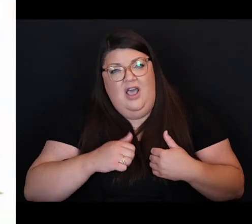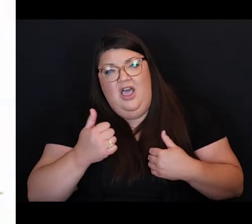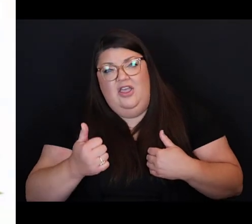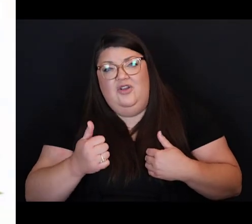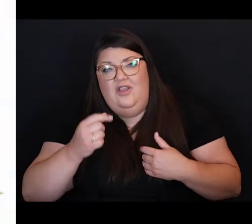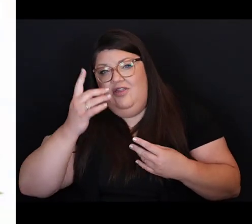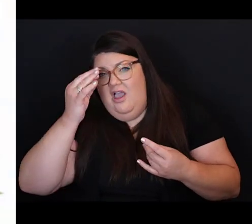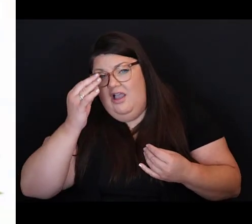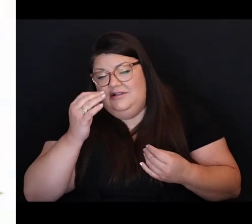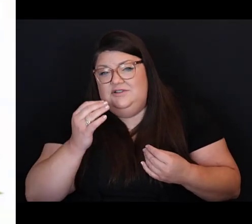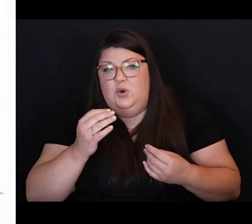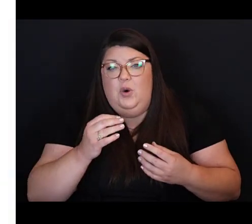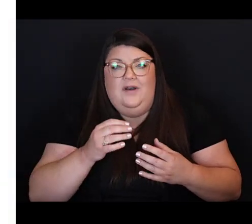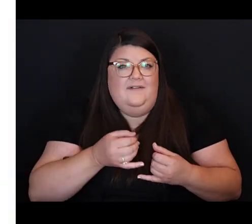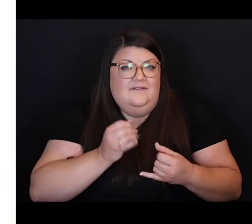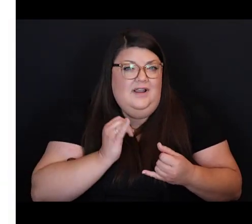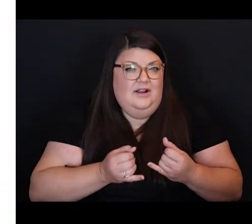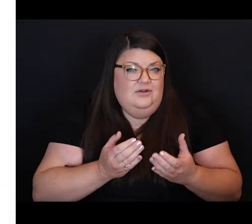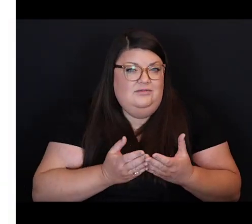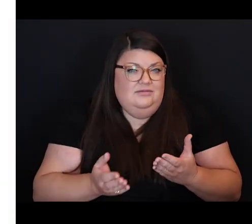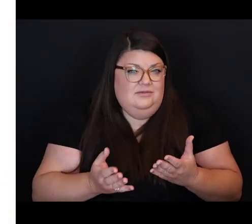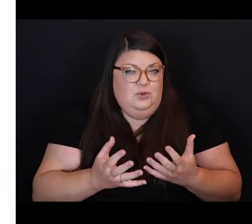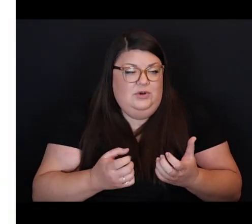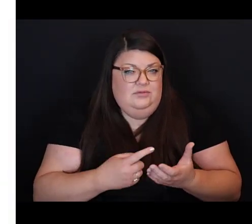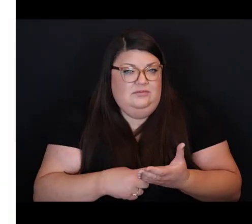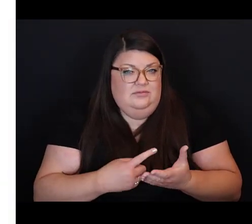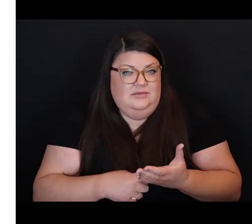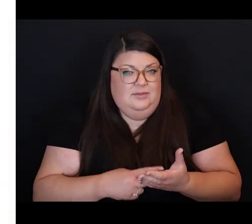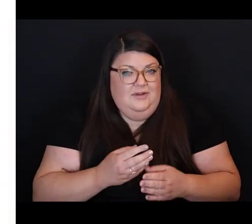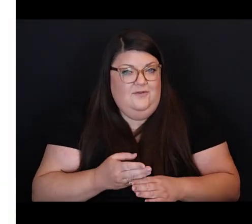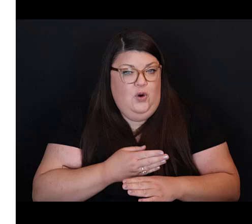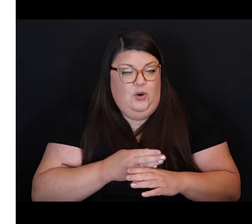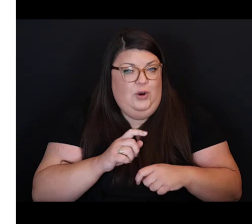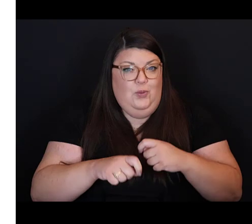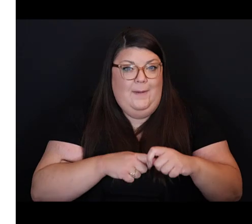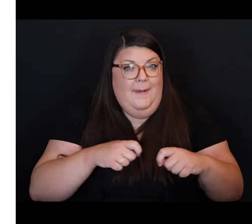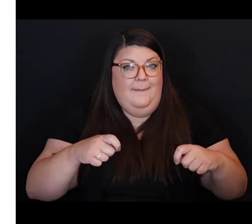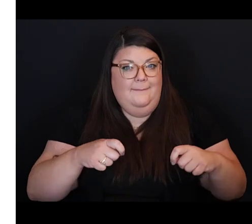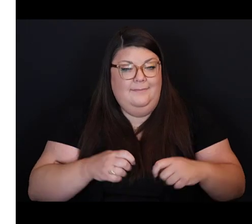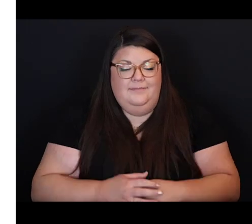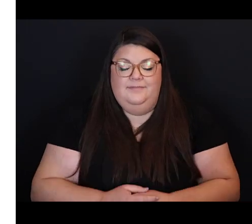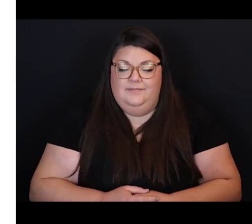other closing thoughts or any final plugs that you want to get in today before we wrap it up?